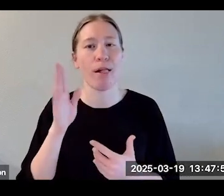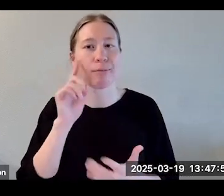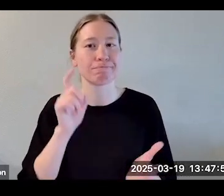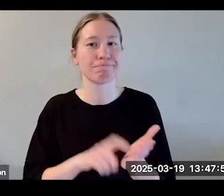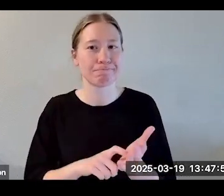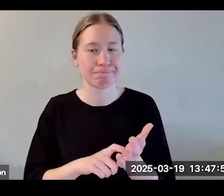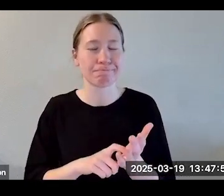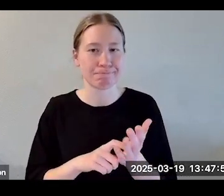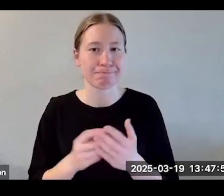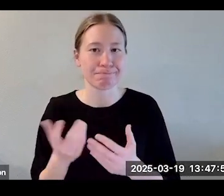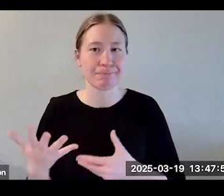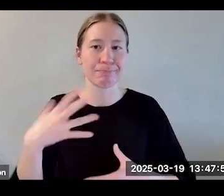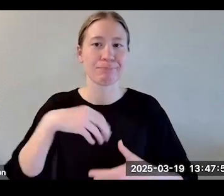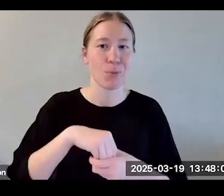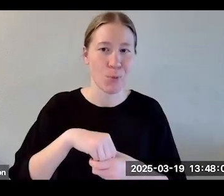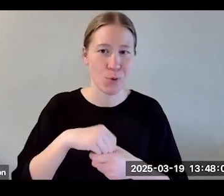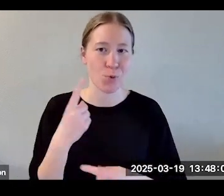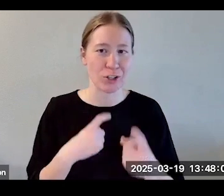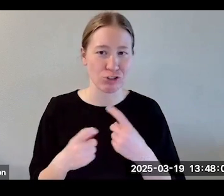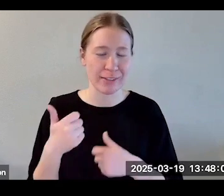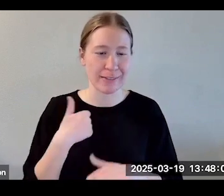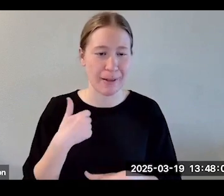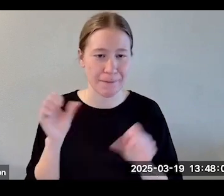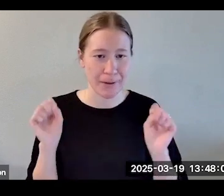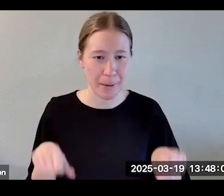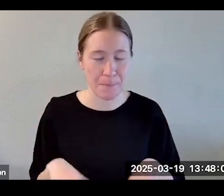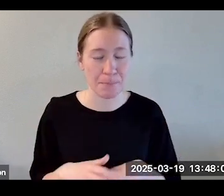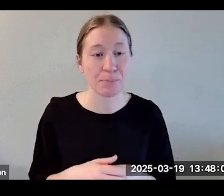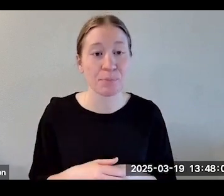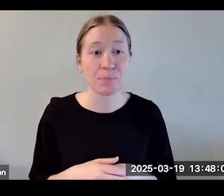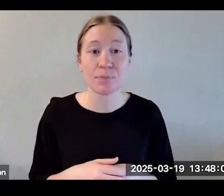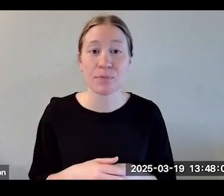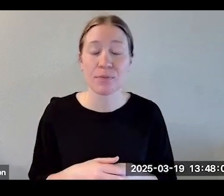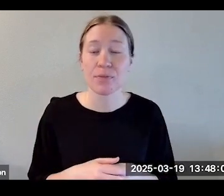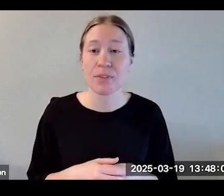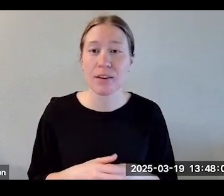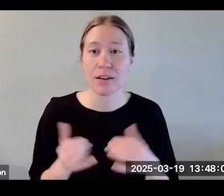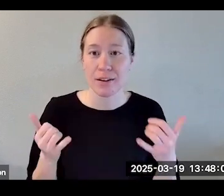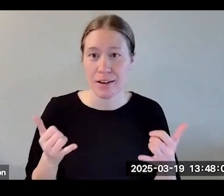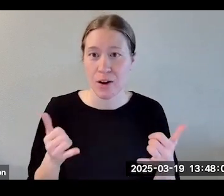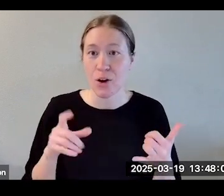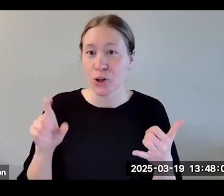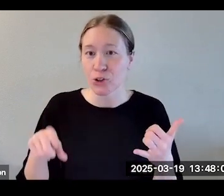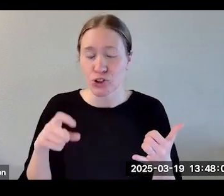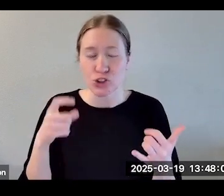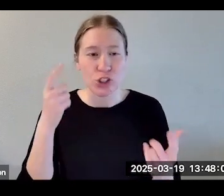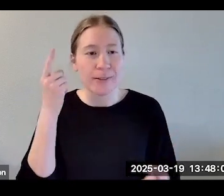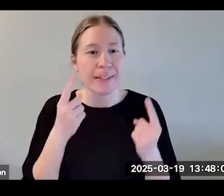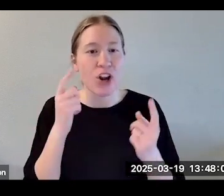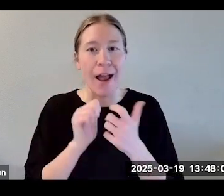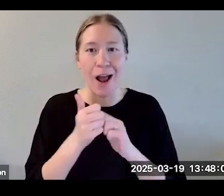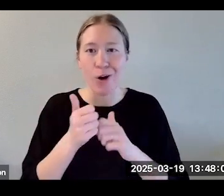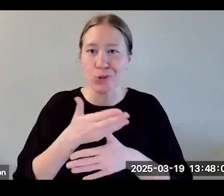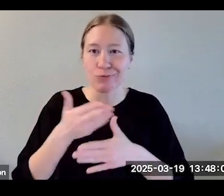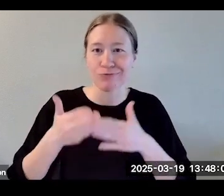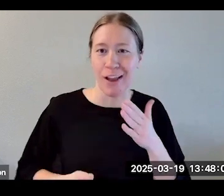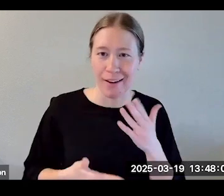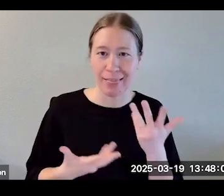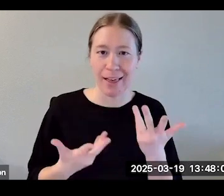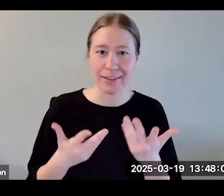Real quick, I do want to talk about how you might finalize a document for digital accessibility. So if you're using Microsoft Word,